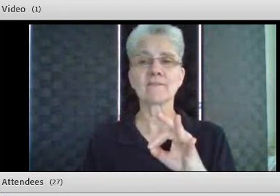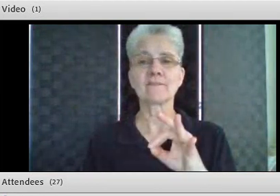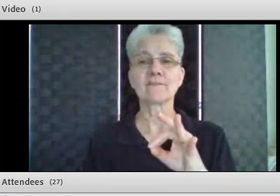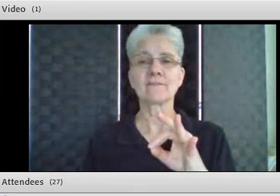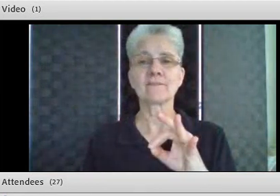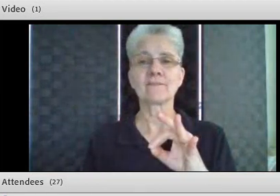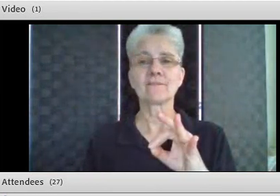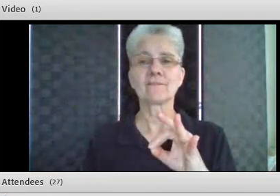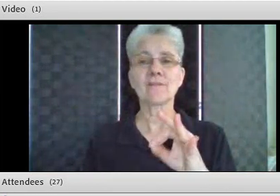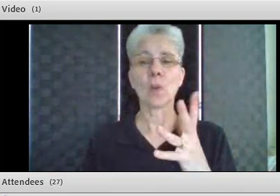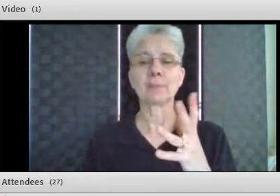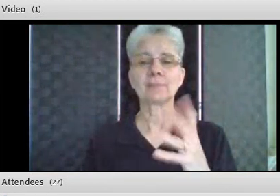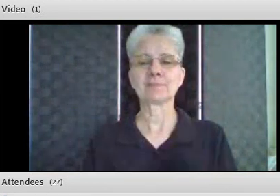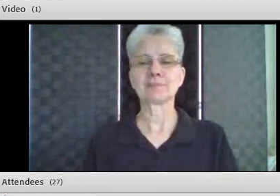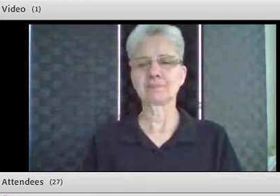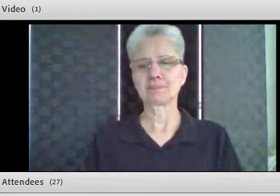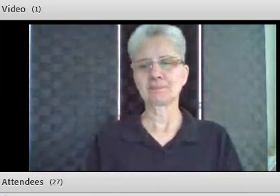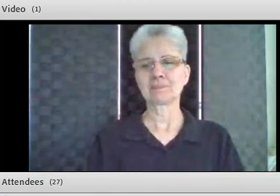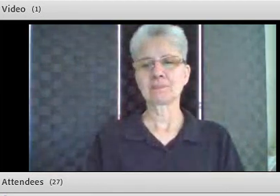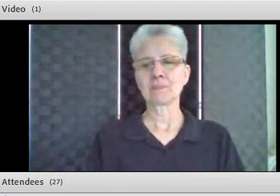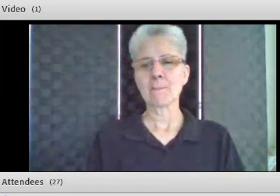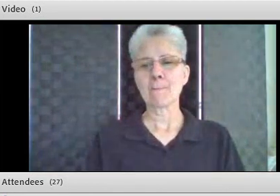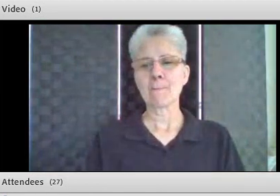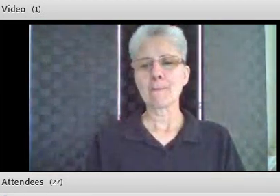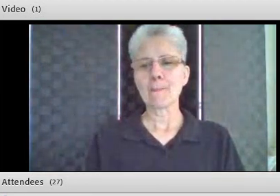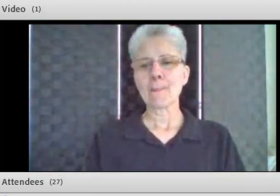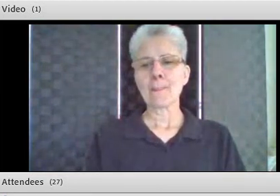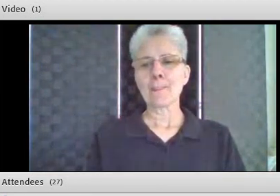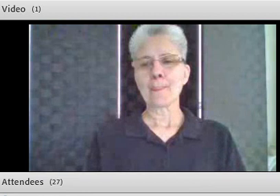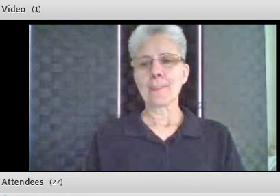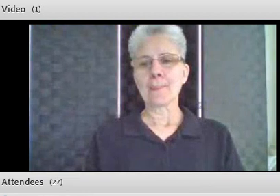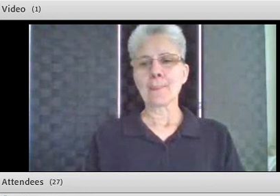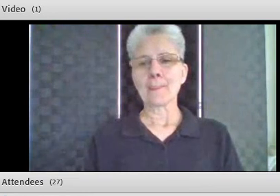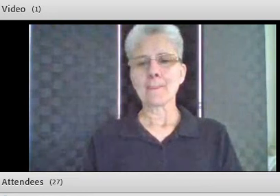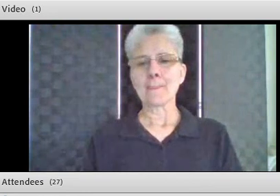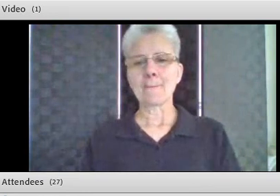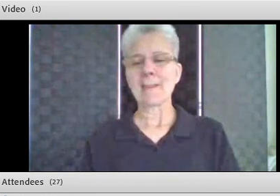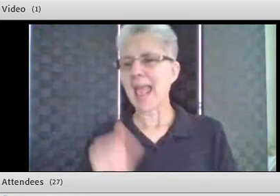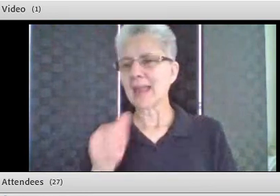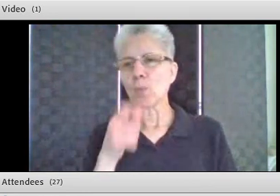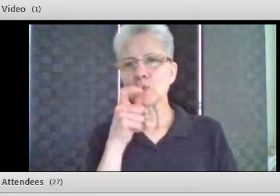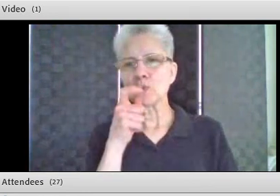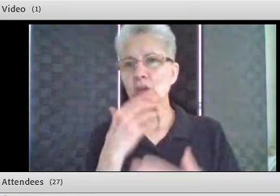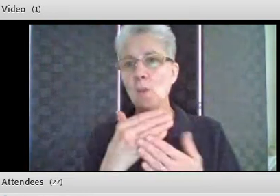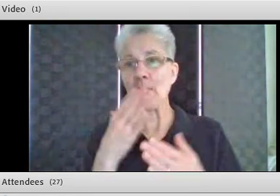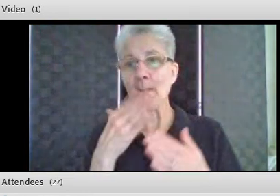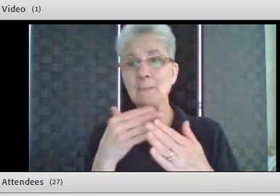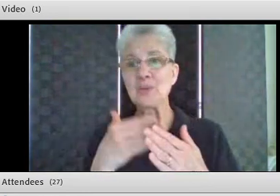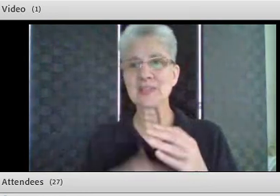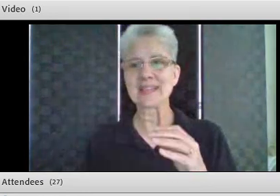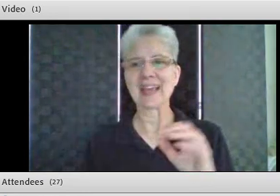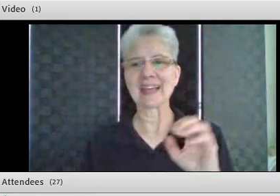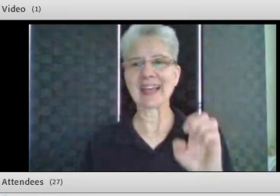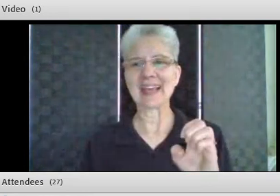So what is the distance? Is it a half step or a whole step between the E to the F? Hmm?